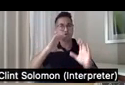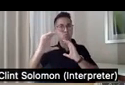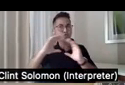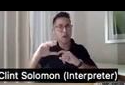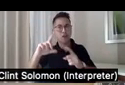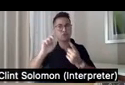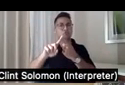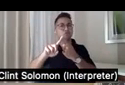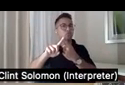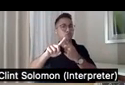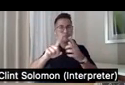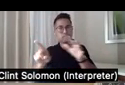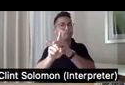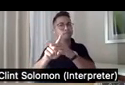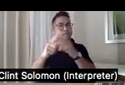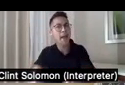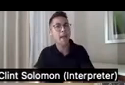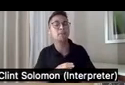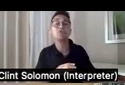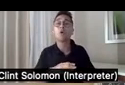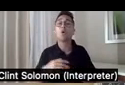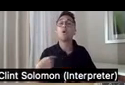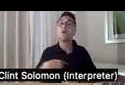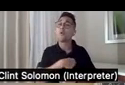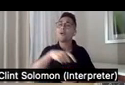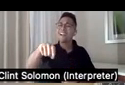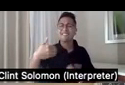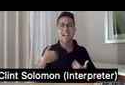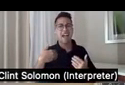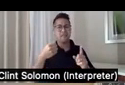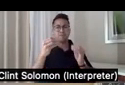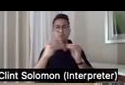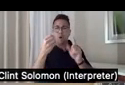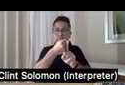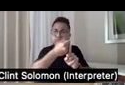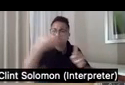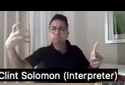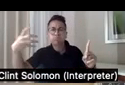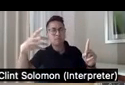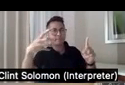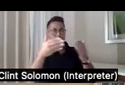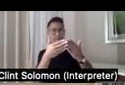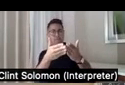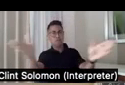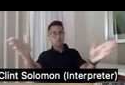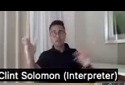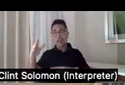and so we say we need an expanded view of literacy that traditional literacy is completely inadequate